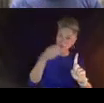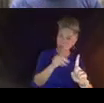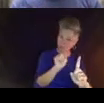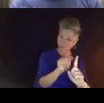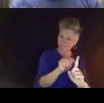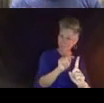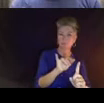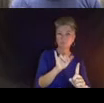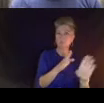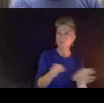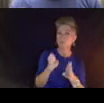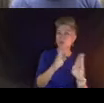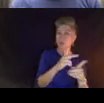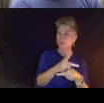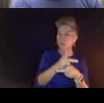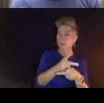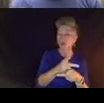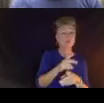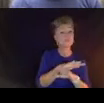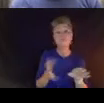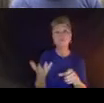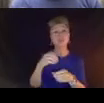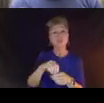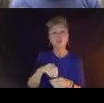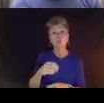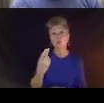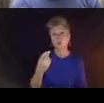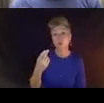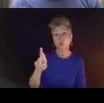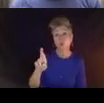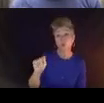And it did not include hormone replacement therapy, so it didn't include HRT,